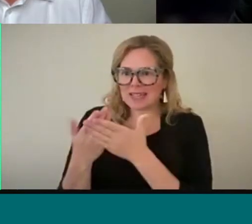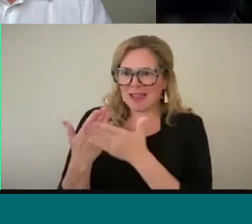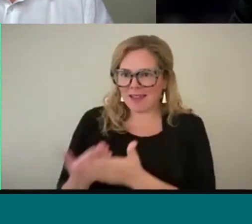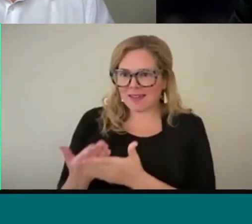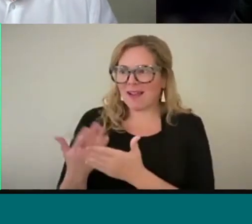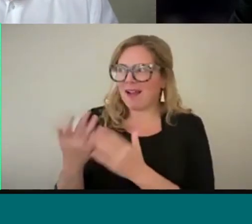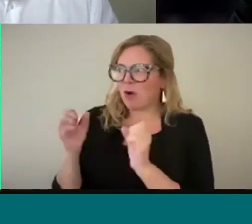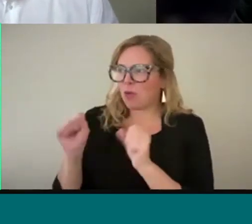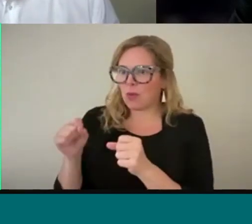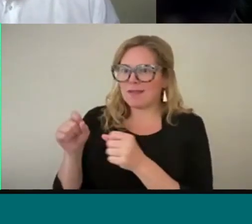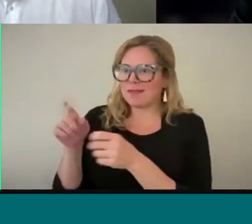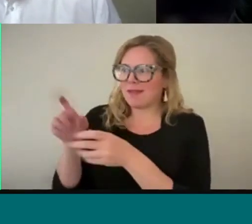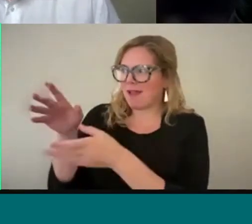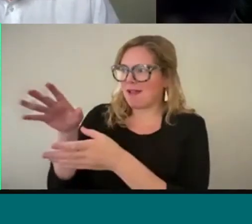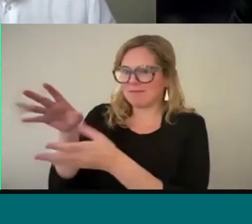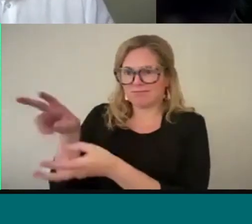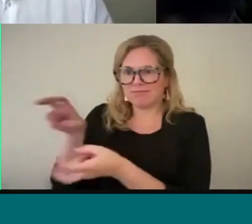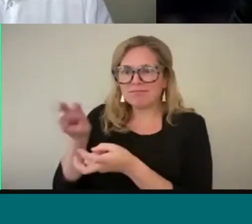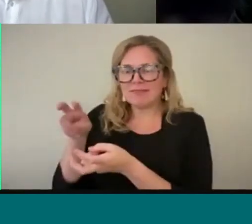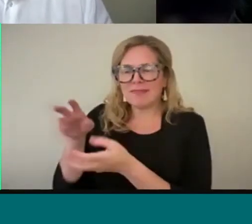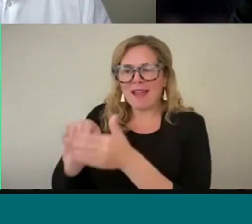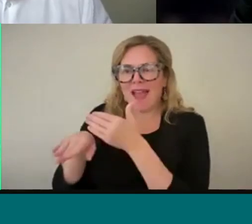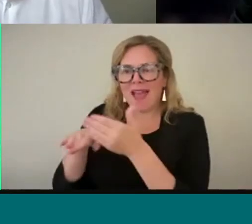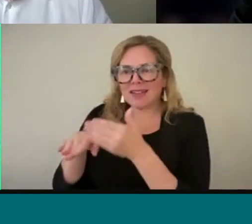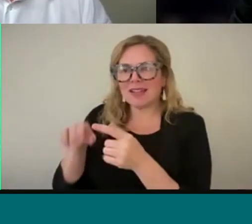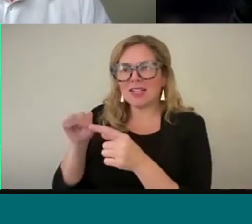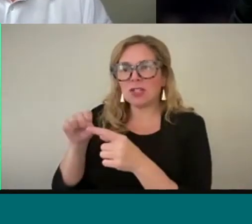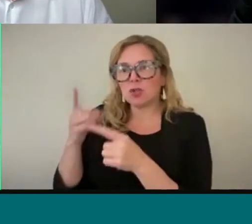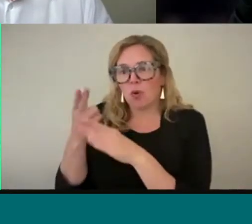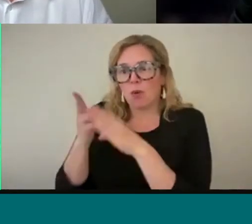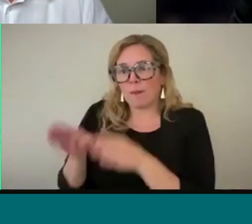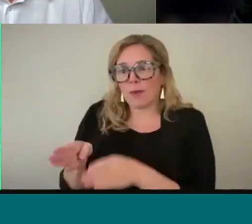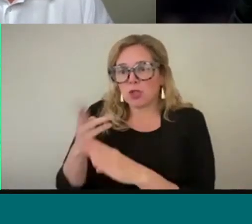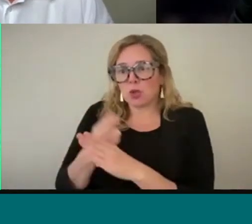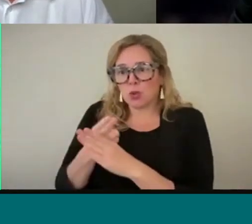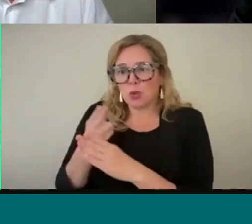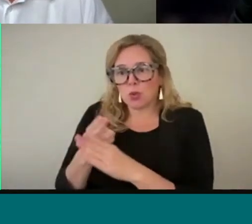these tools on mobile devices that allows one to control which data they share with which apps.